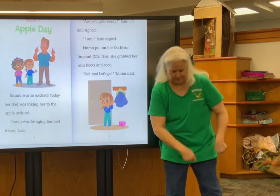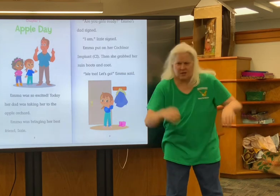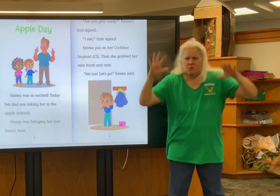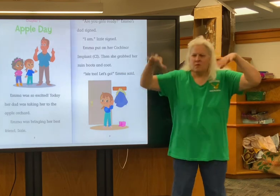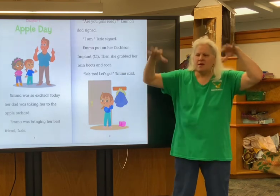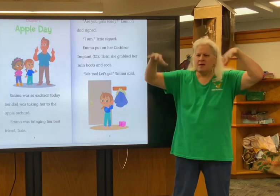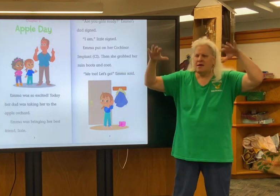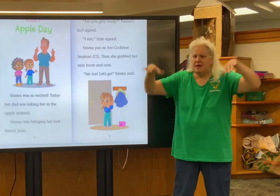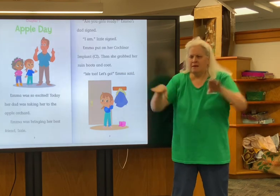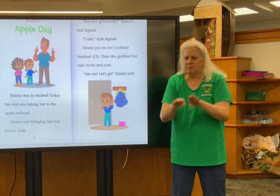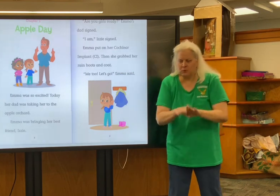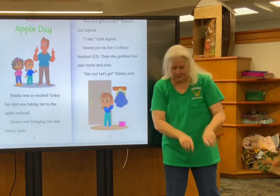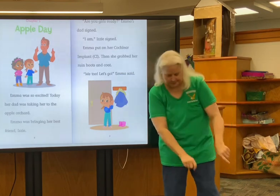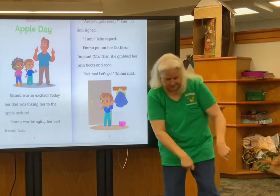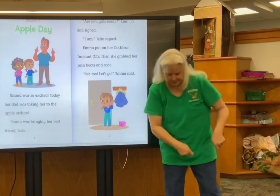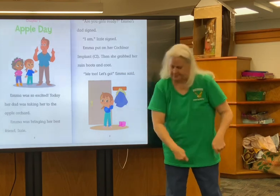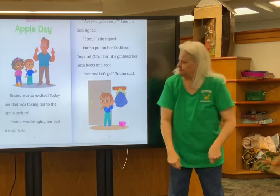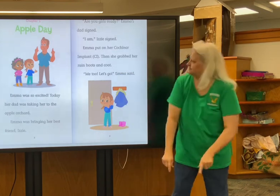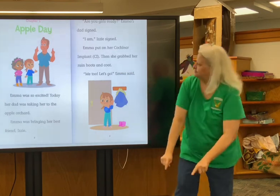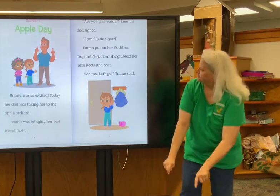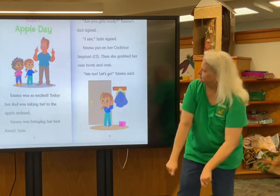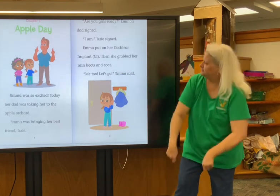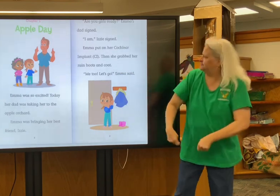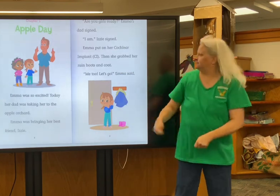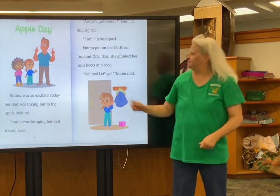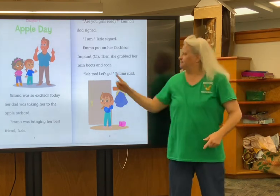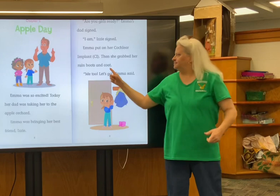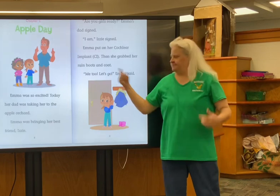Then she grabbed her rain boots and coat.